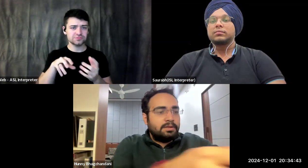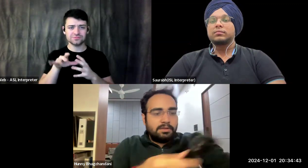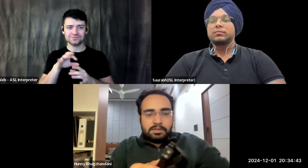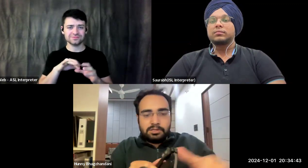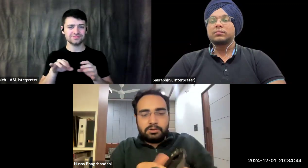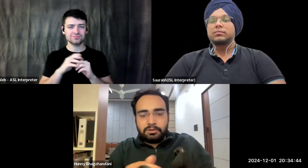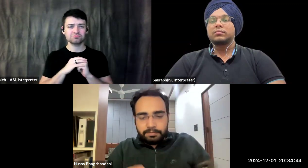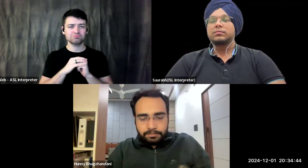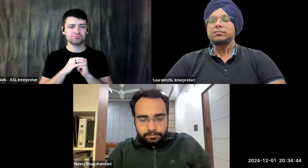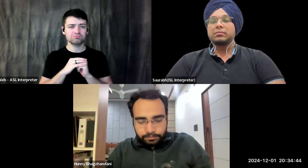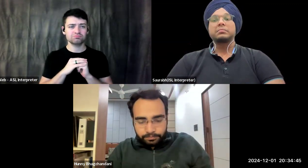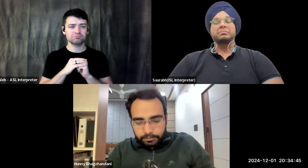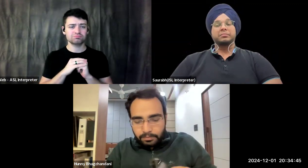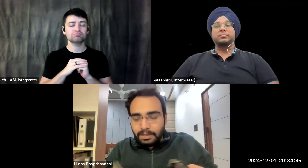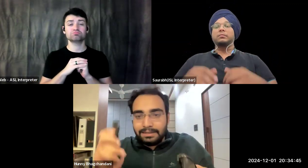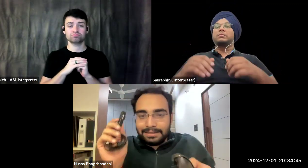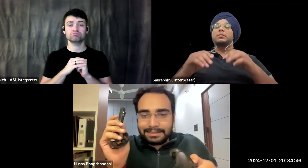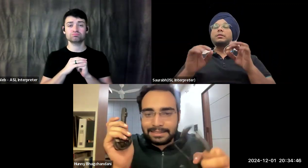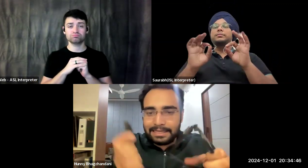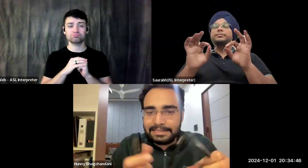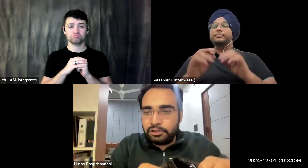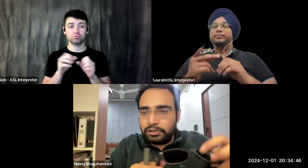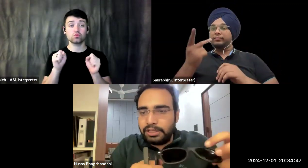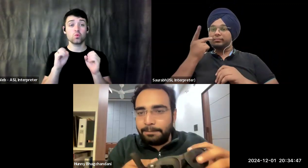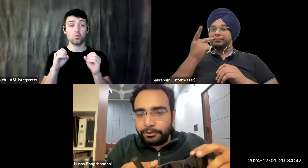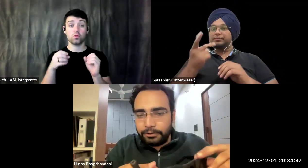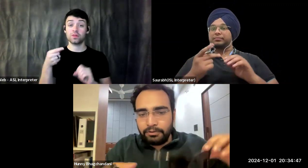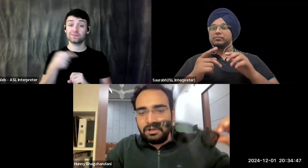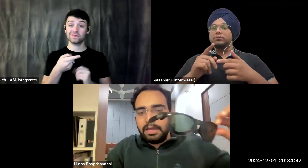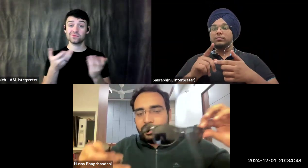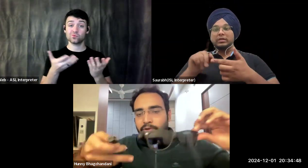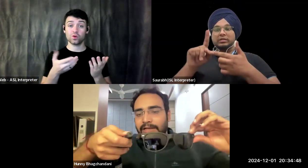So… This is Jyoti AI Pro.